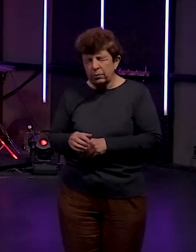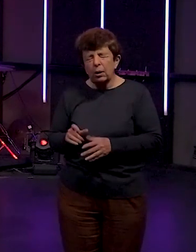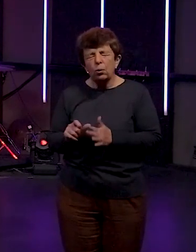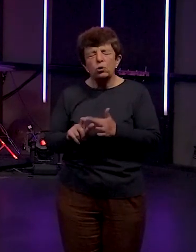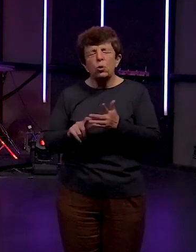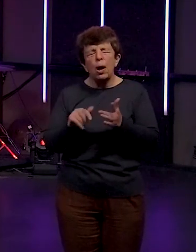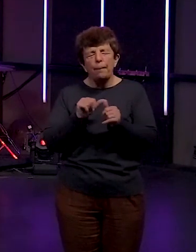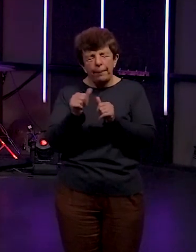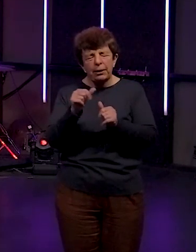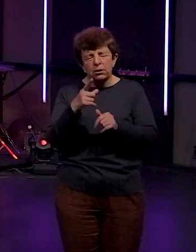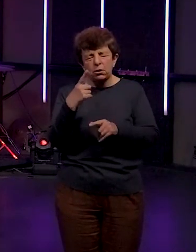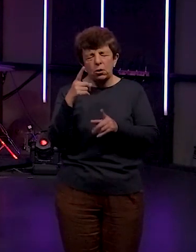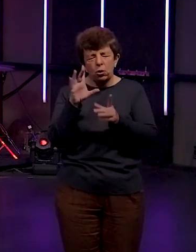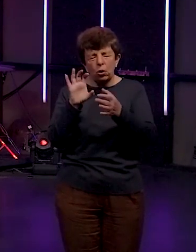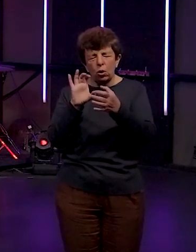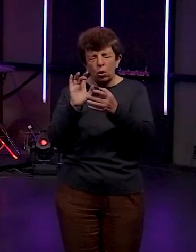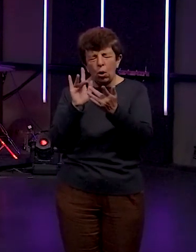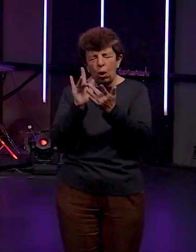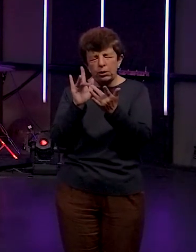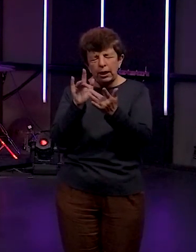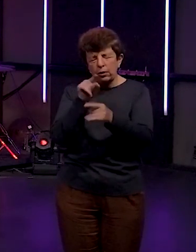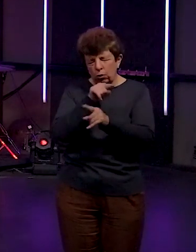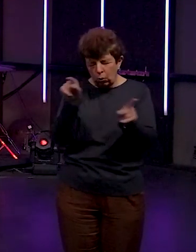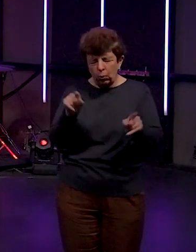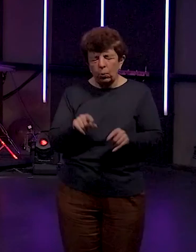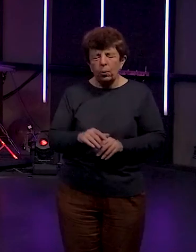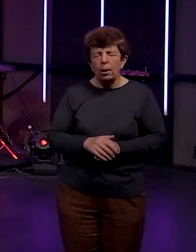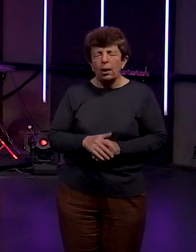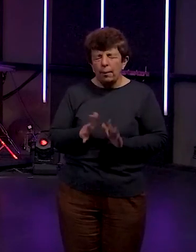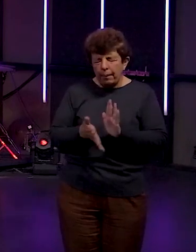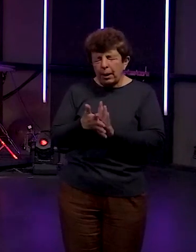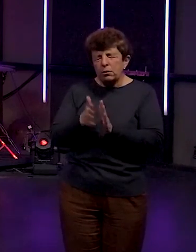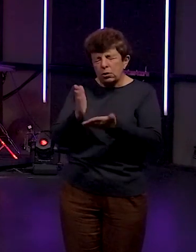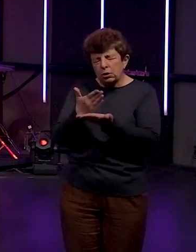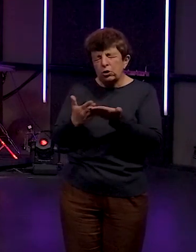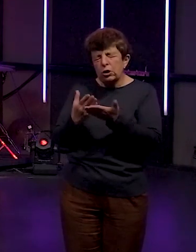best to contact you as soon as possible so that we might share together that we